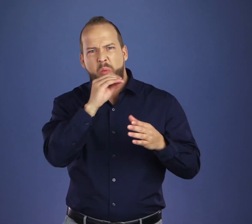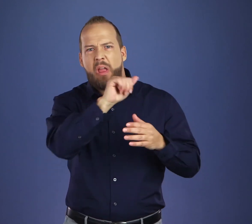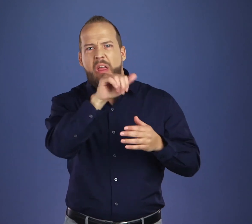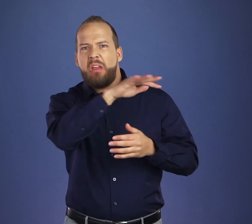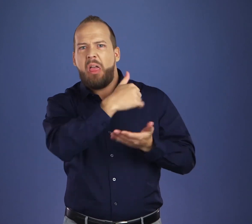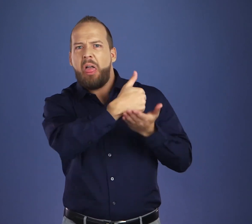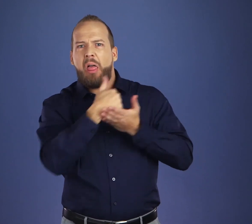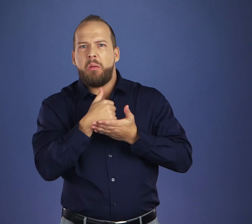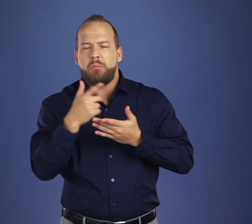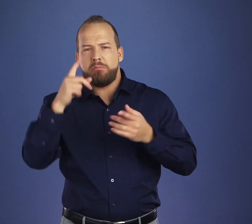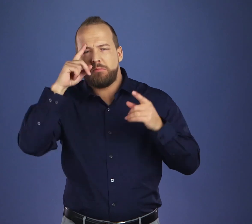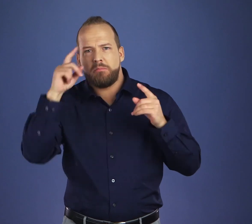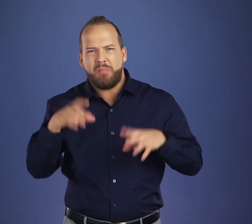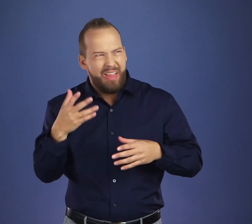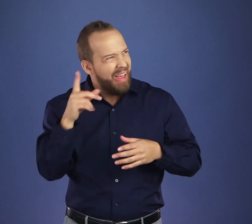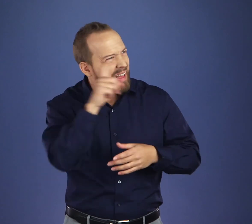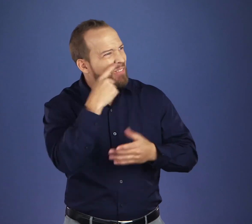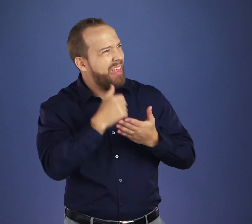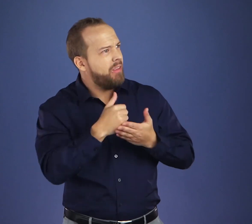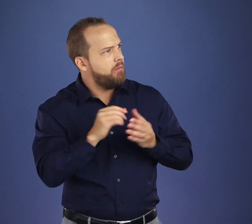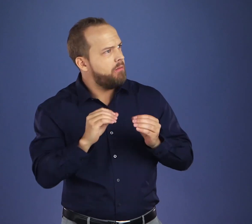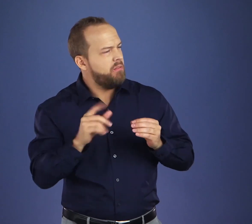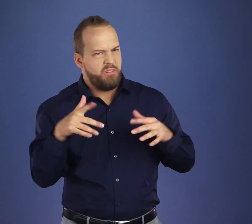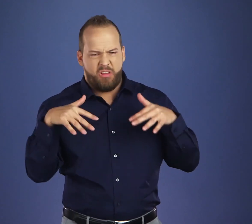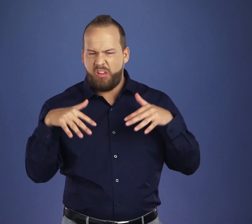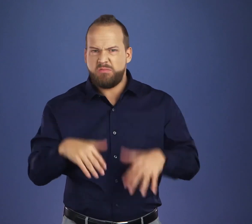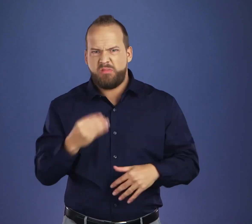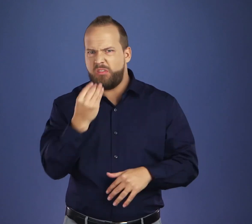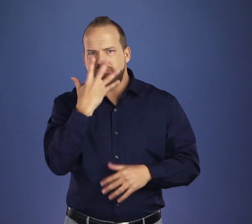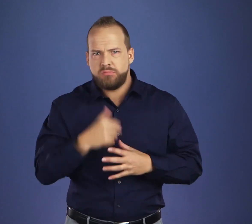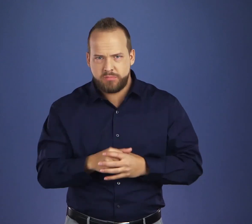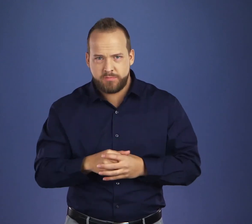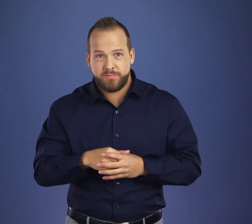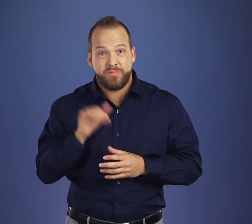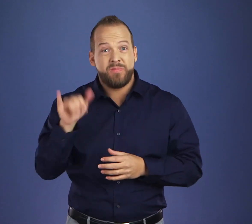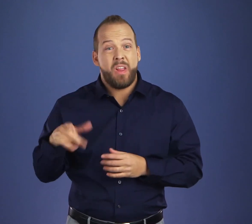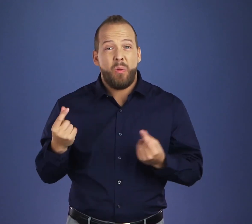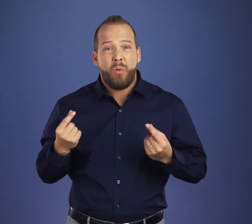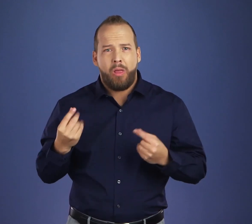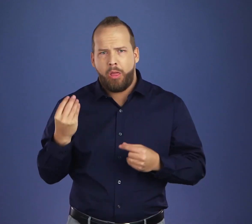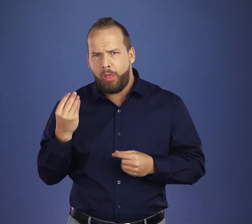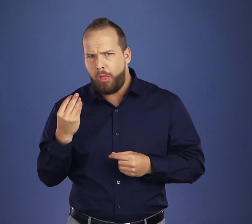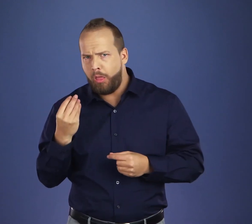After all his pleas for help had been rebuffed, these words rang in his fevered mind: